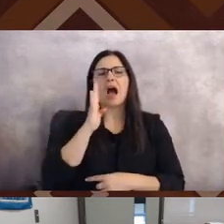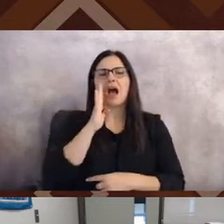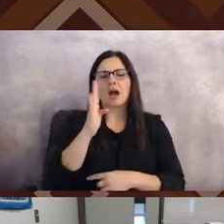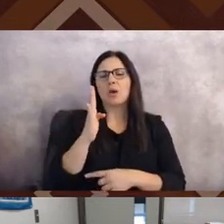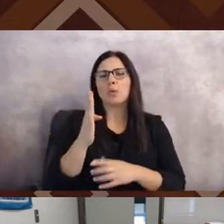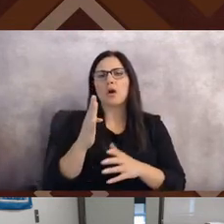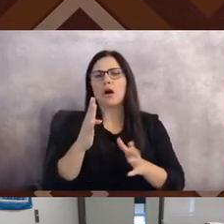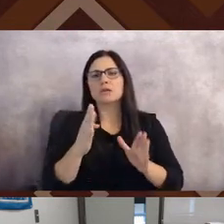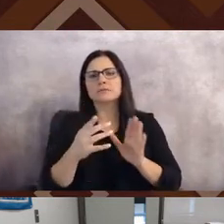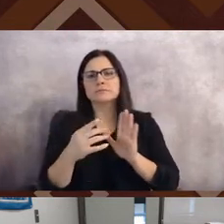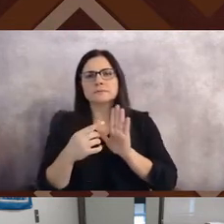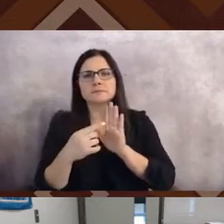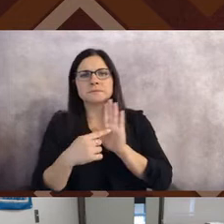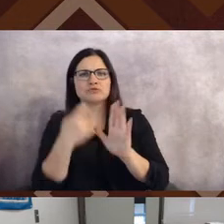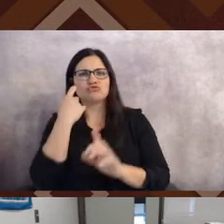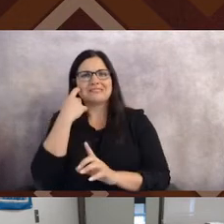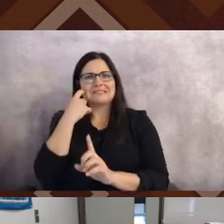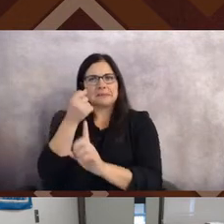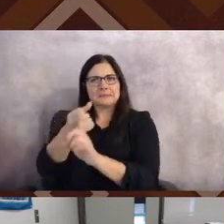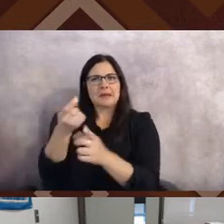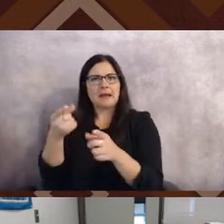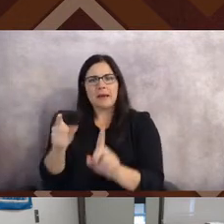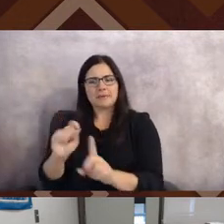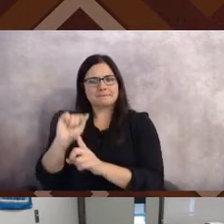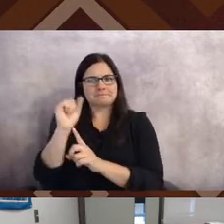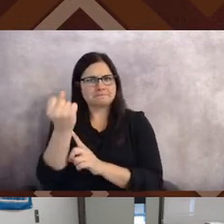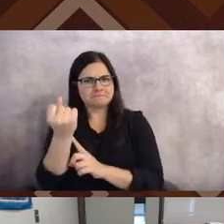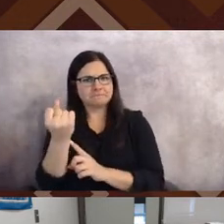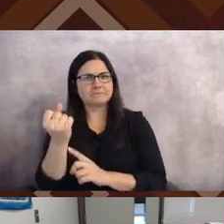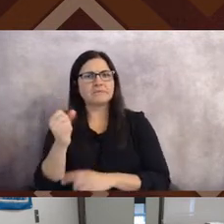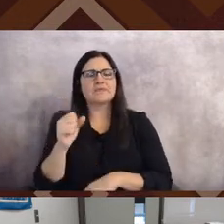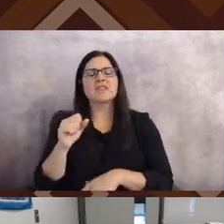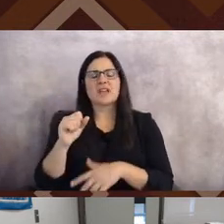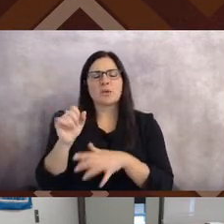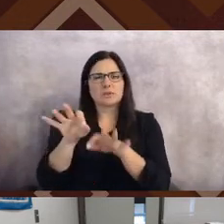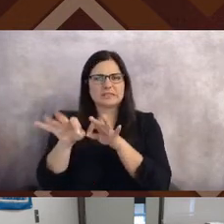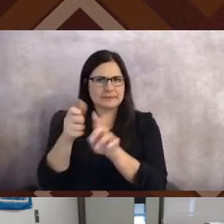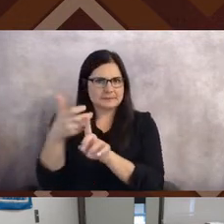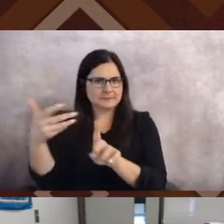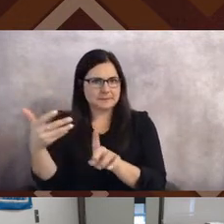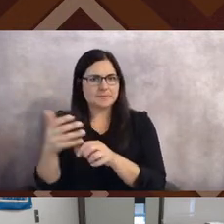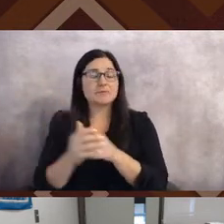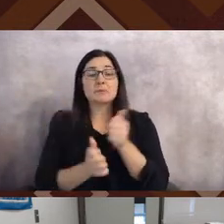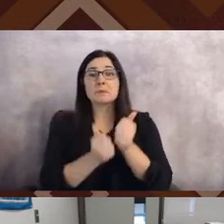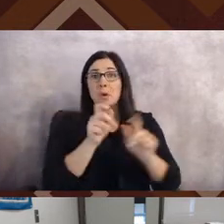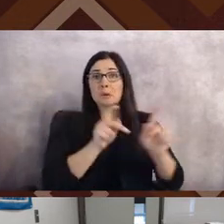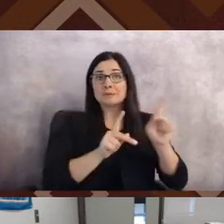the more recent cases with the chin and so forth. Most people have heard of